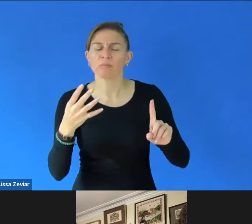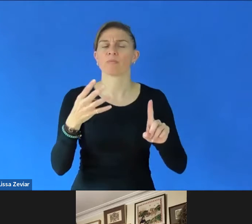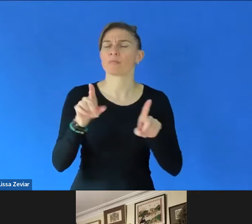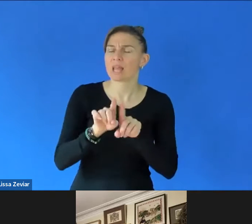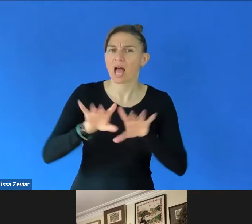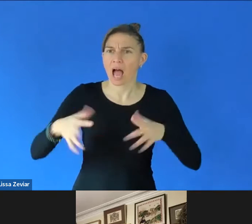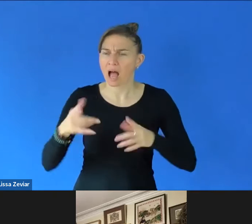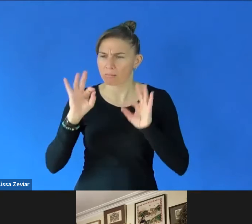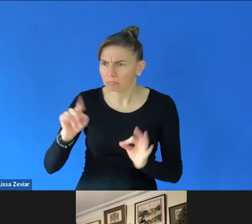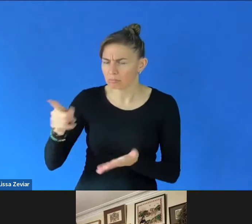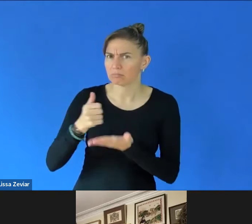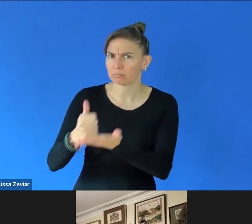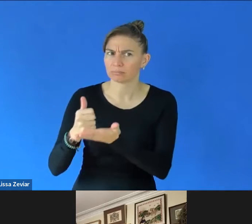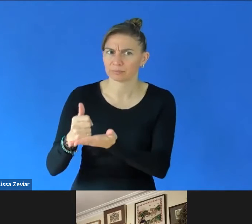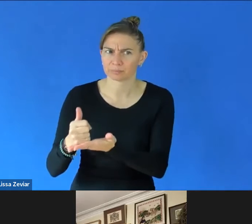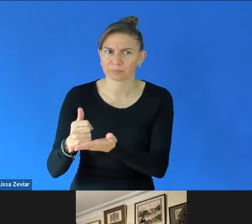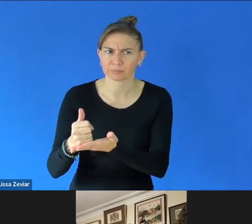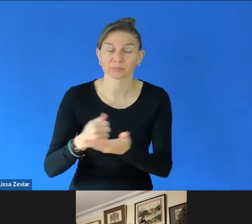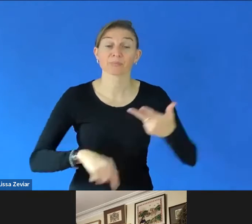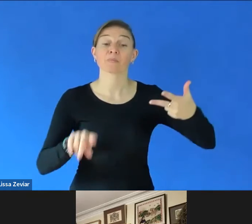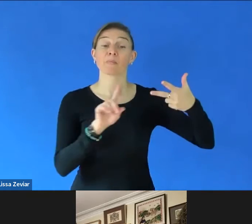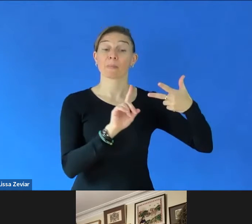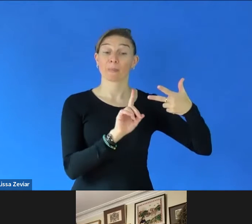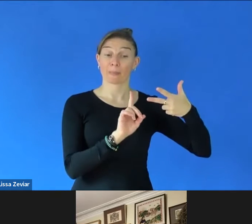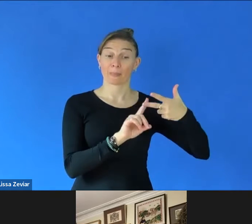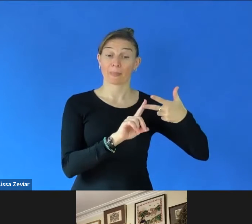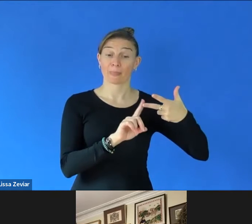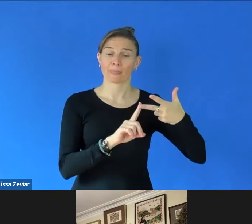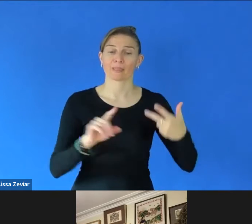Also, Jacqueline Mugo who is a lawyer of the High Court in Kenya